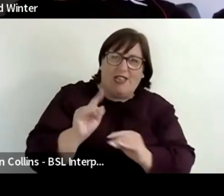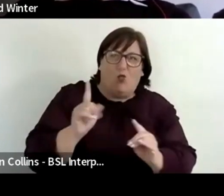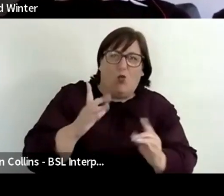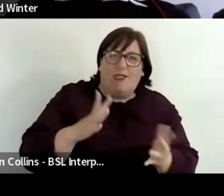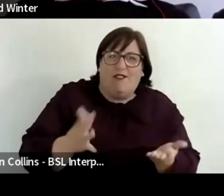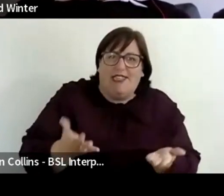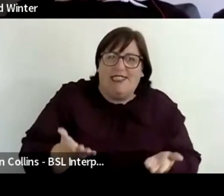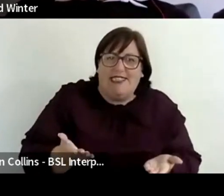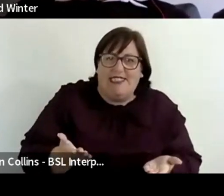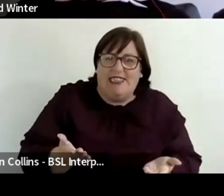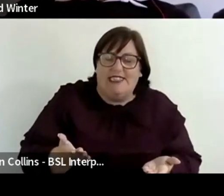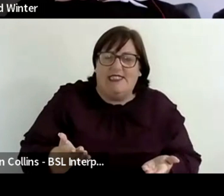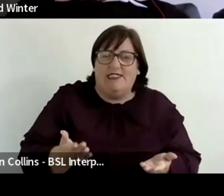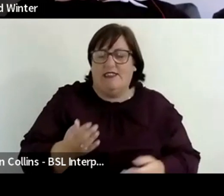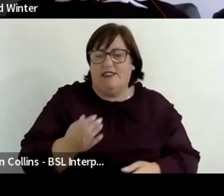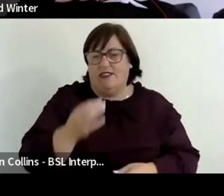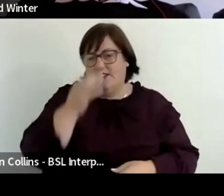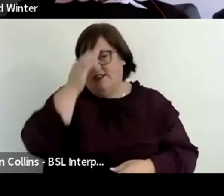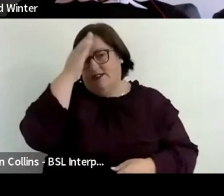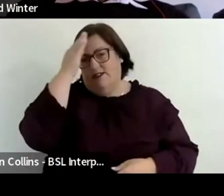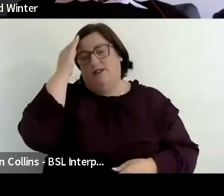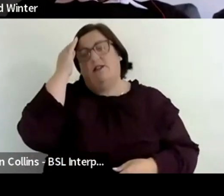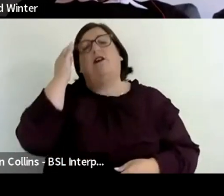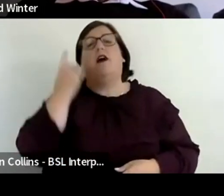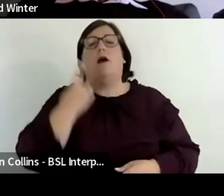I myself being severely deaf, I use captioning.